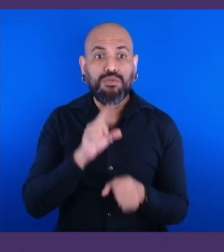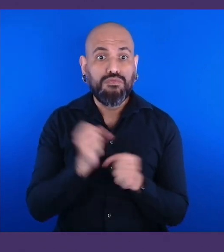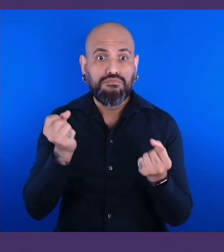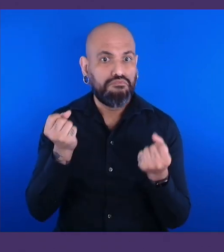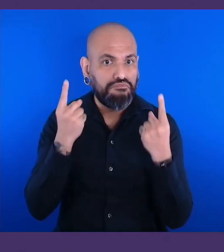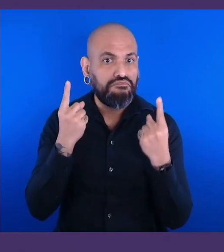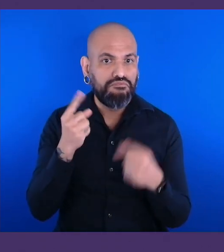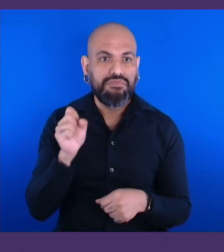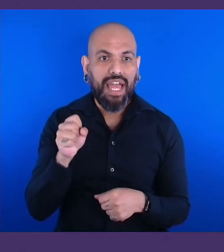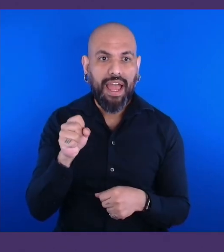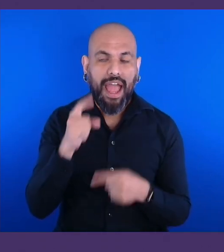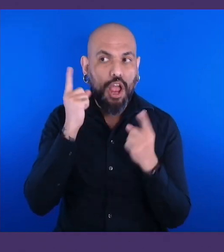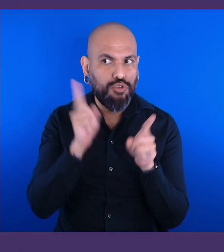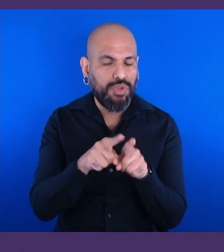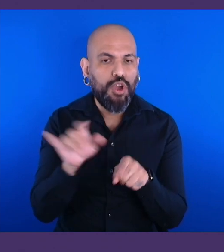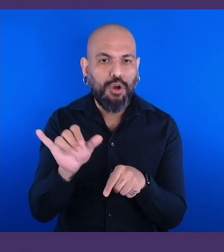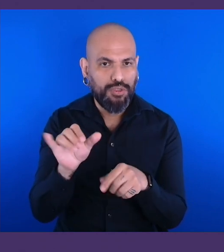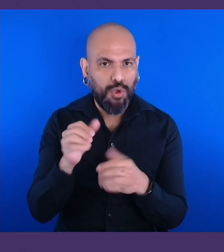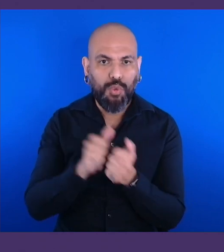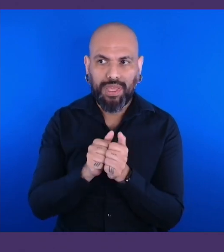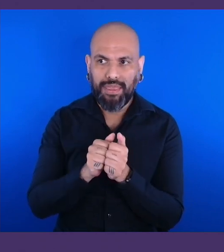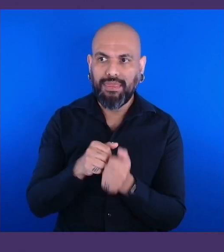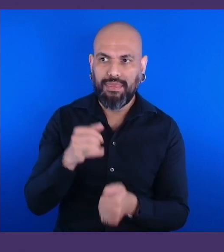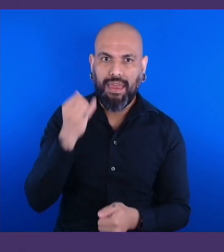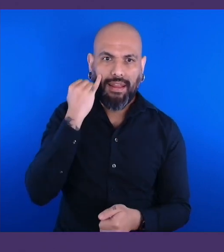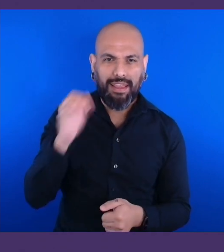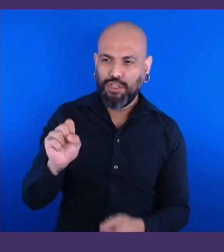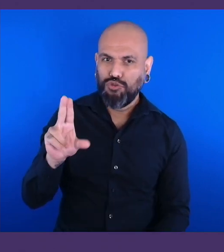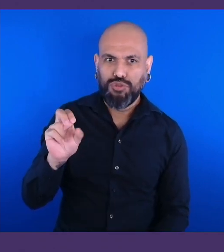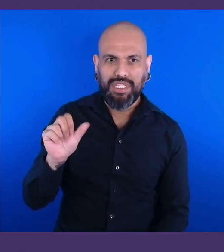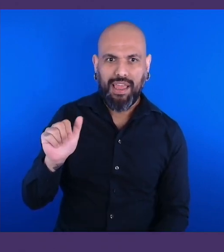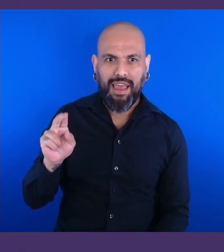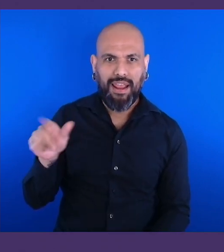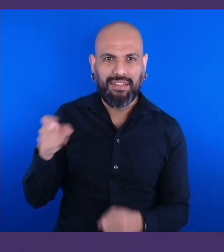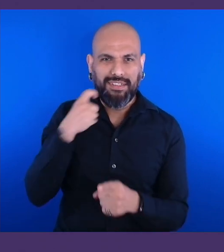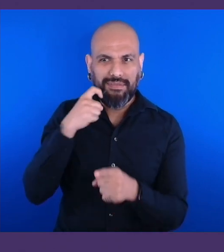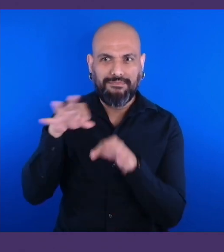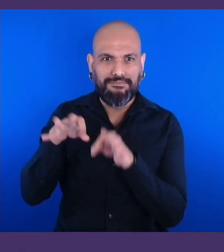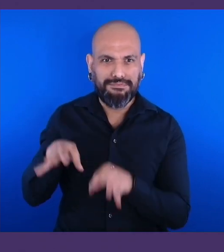that Susanna just described of not having the legislation absolutely tied